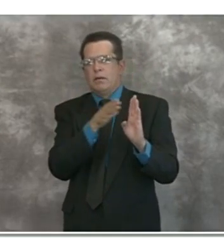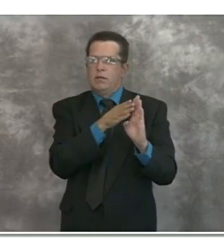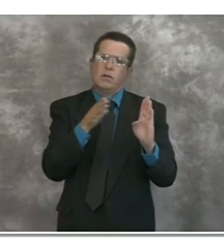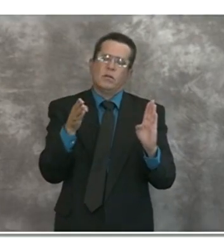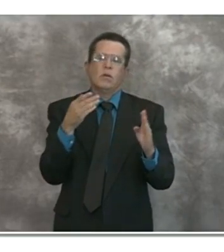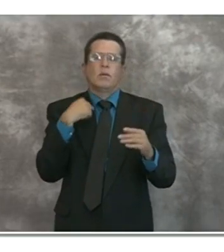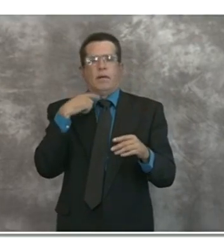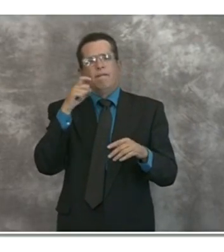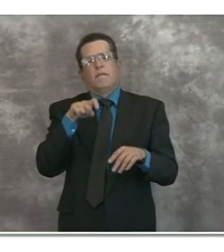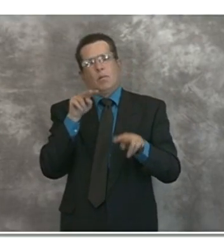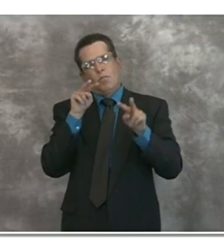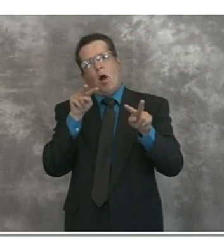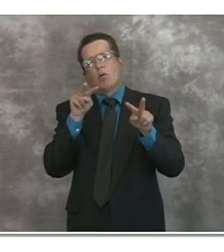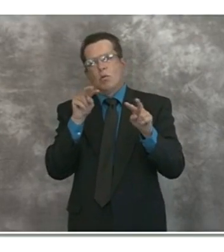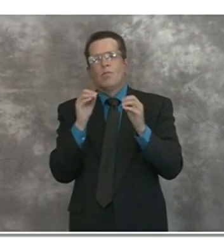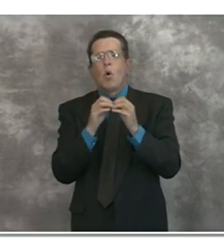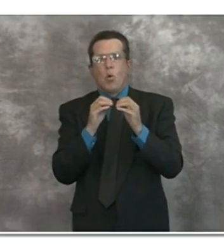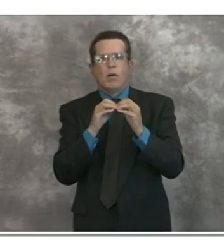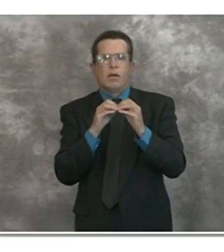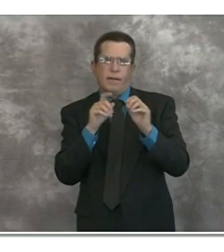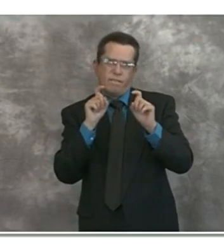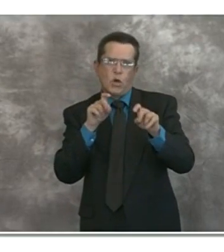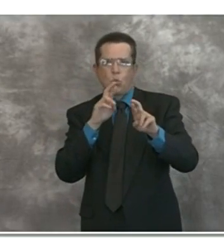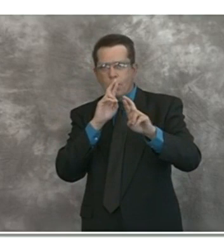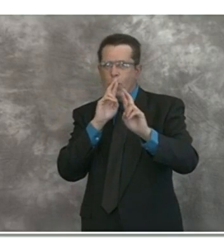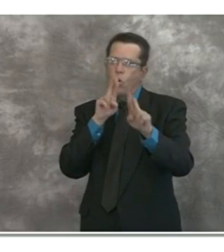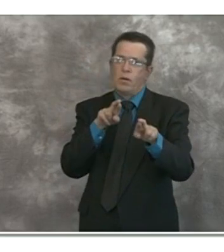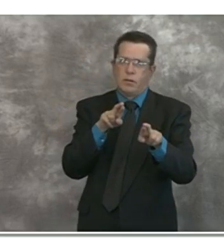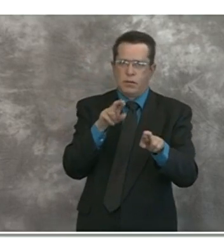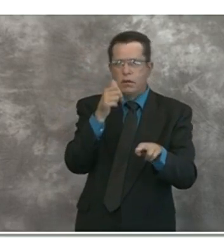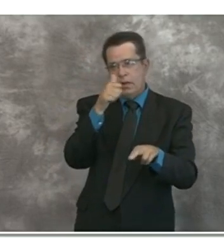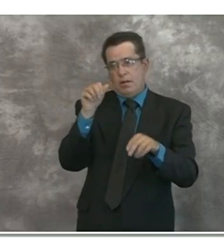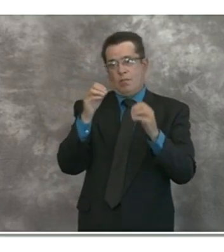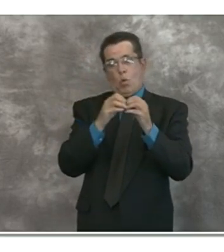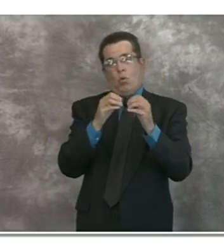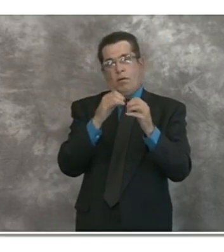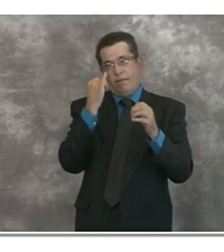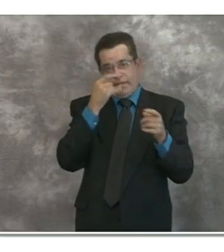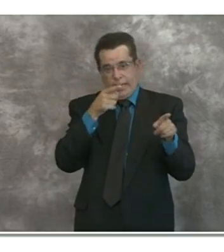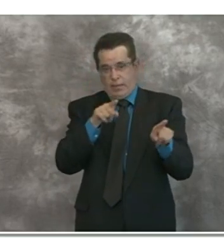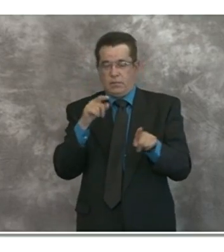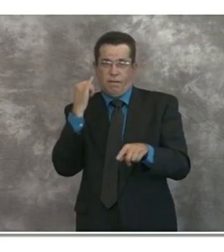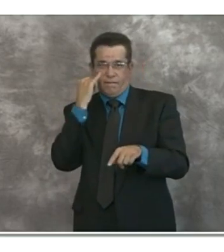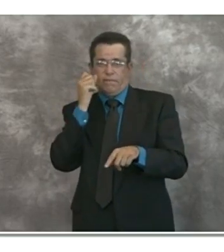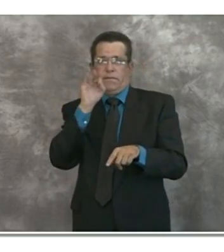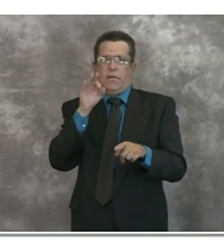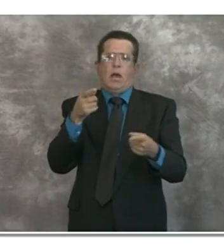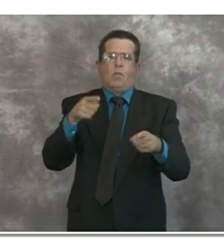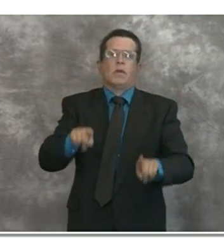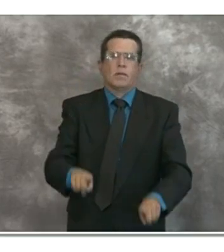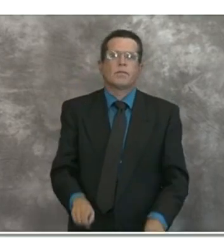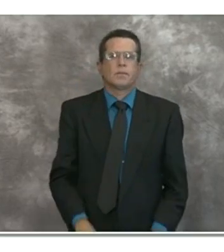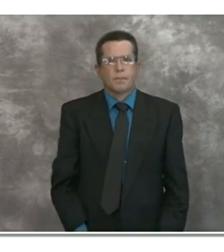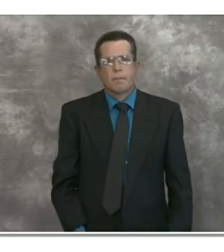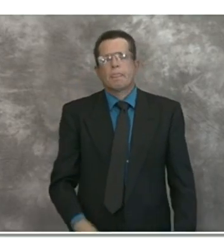AREA UNDER THE BAR. COULD. HAVE A MORE CASES BECAUSE THAT'S THE 14 DAY INCUBATION PERIOD. SO AGAIN WE WILL